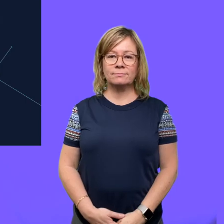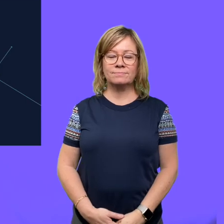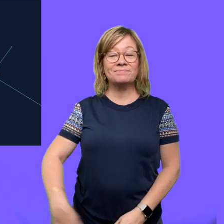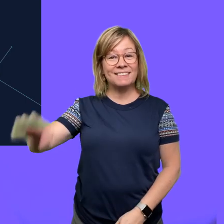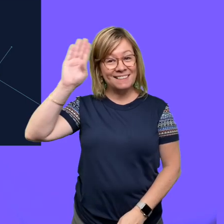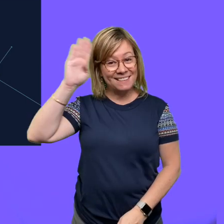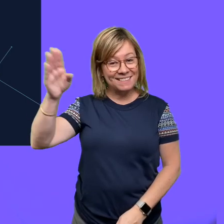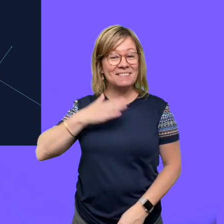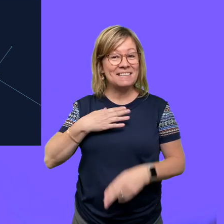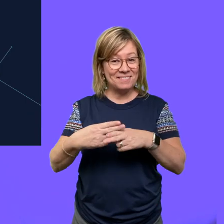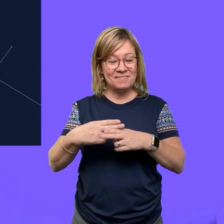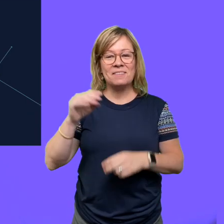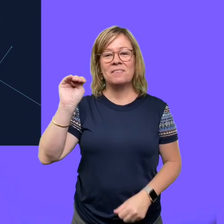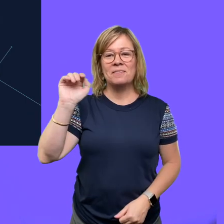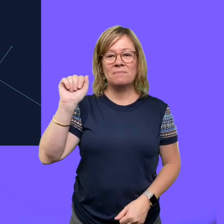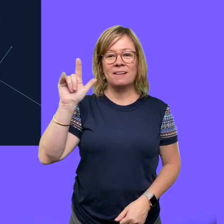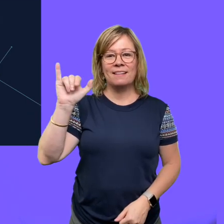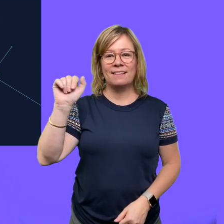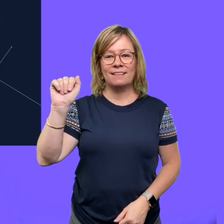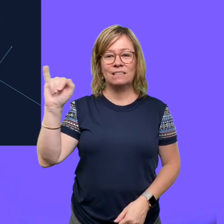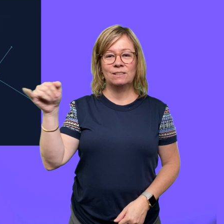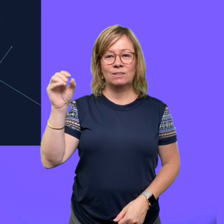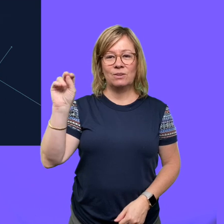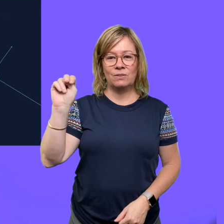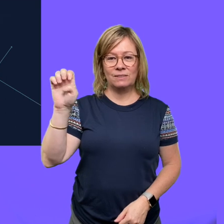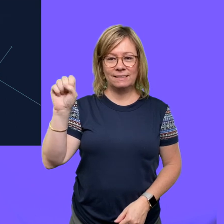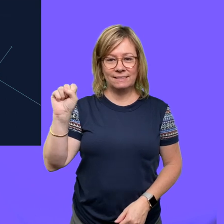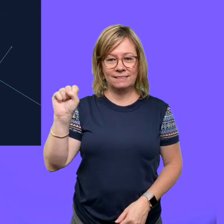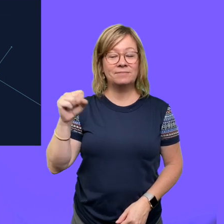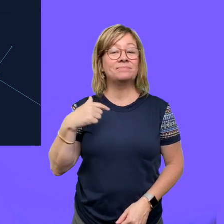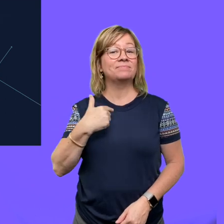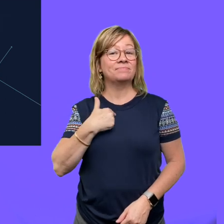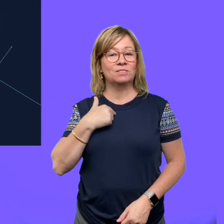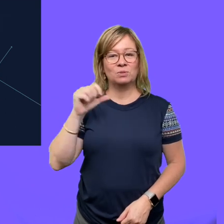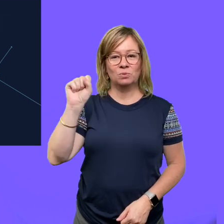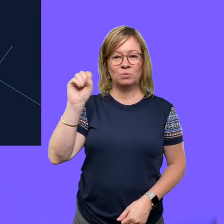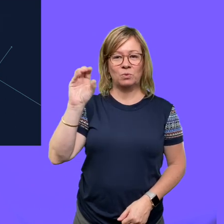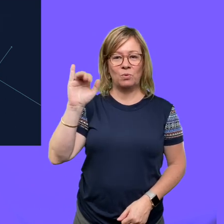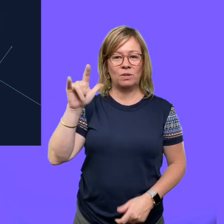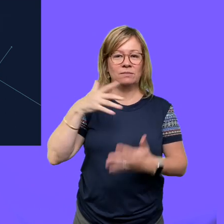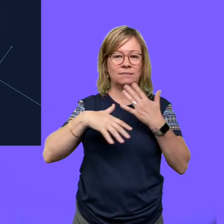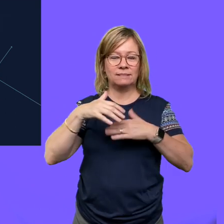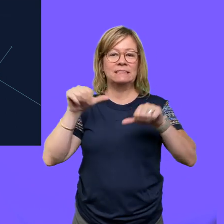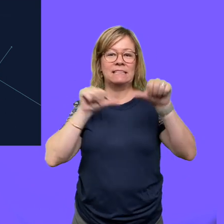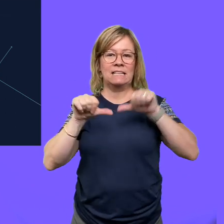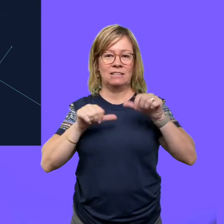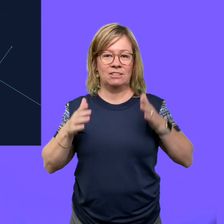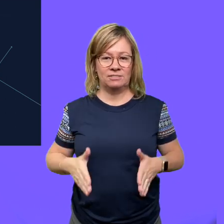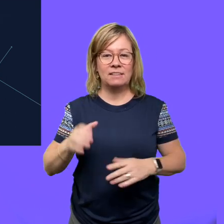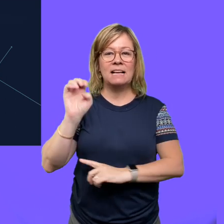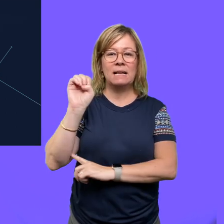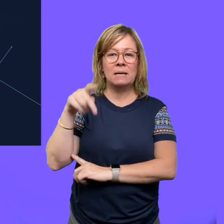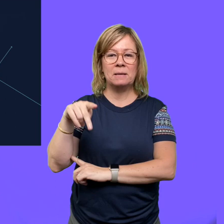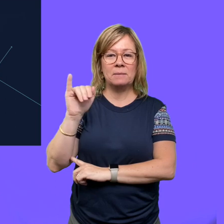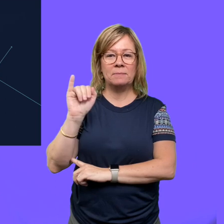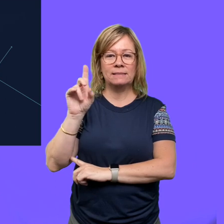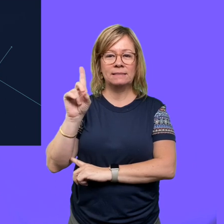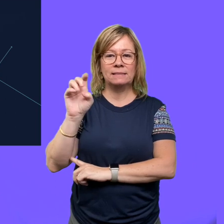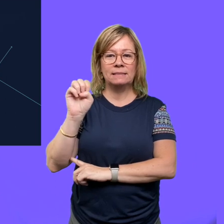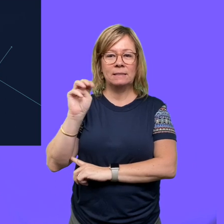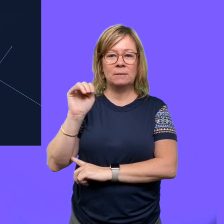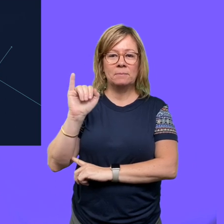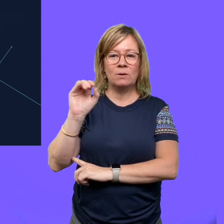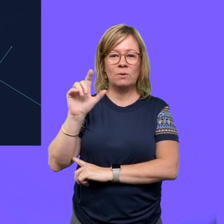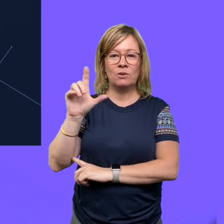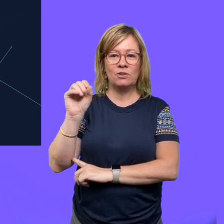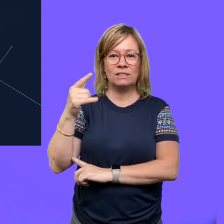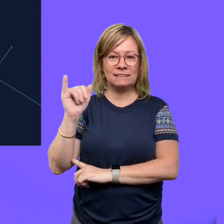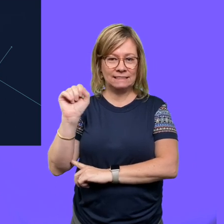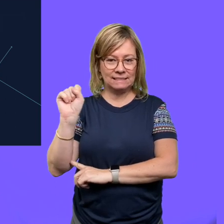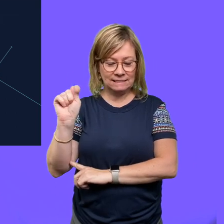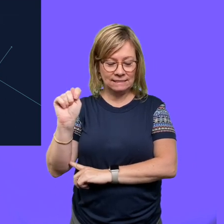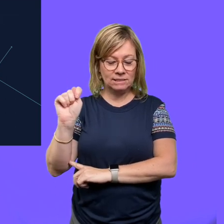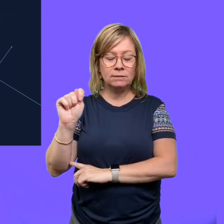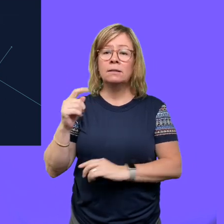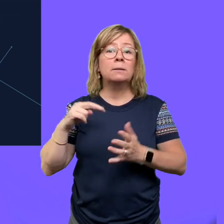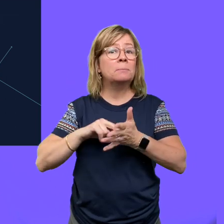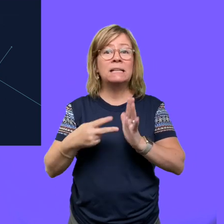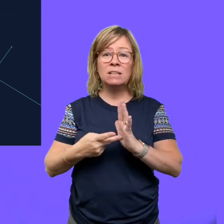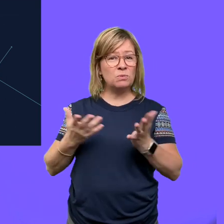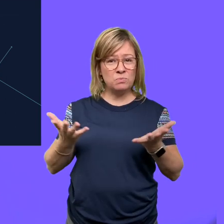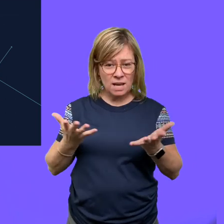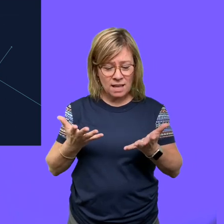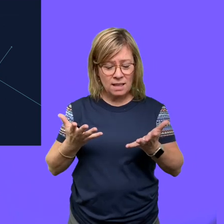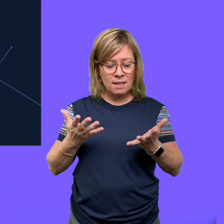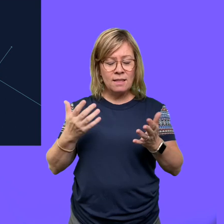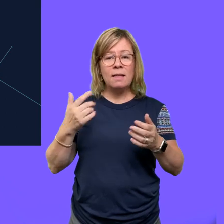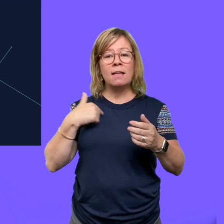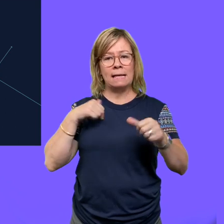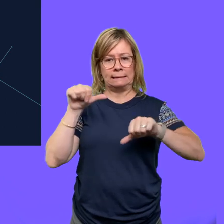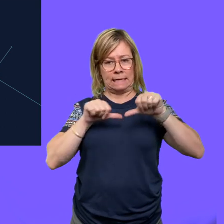Hi, my name is Malia Jones, and I'm a social epidemiologist. That means that